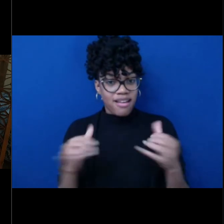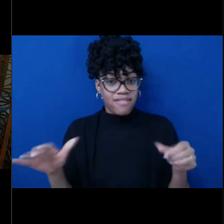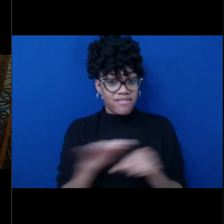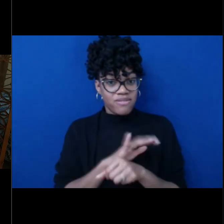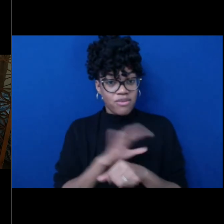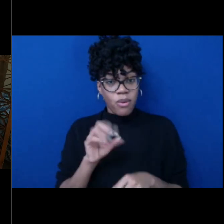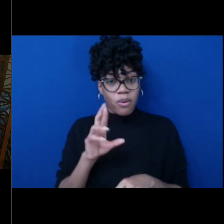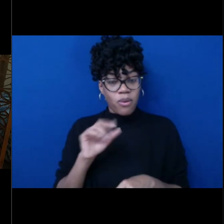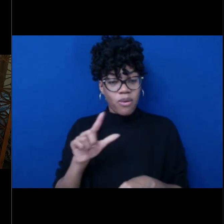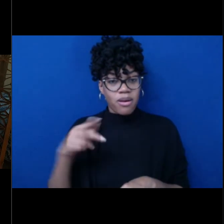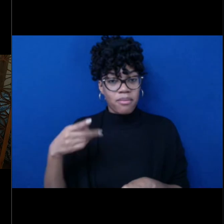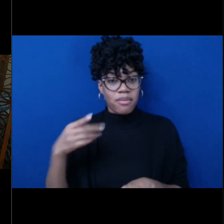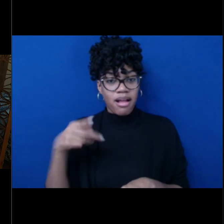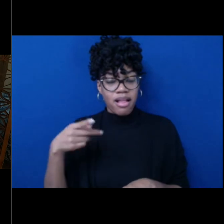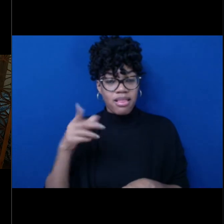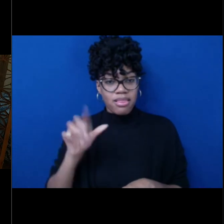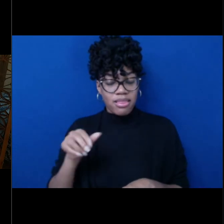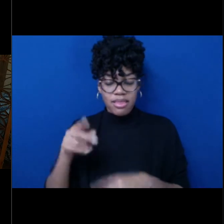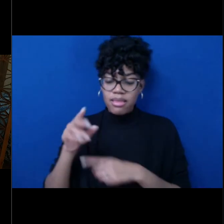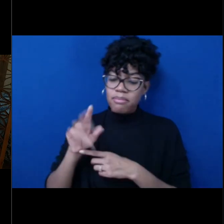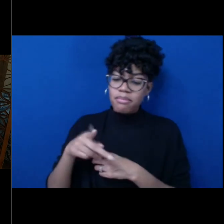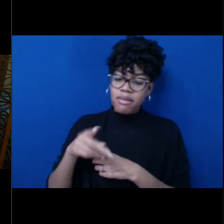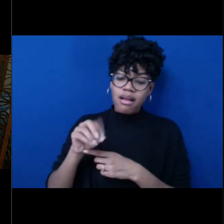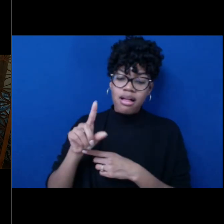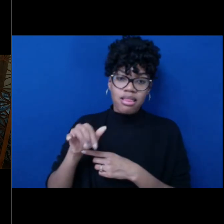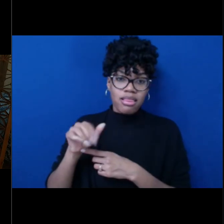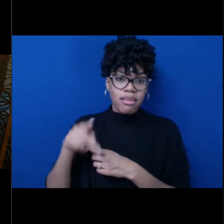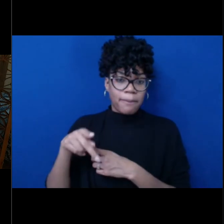We have the body, we have the base,